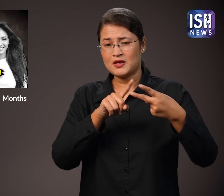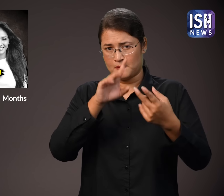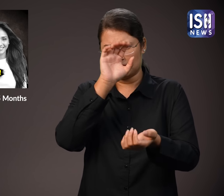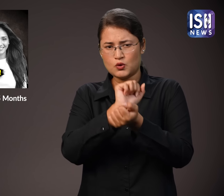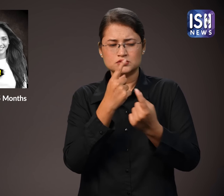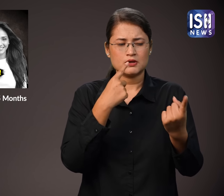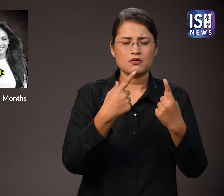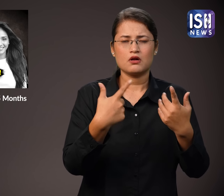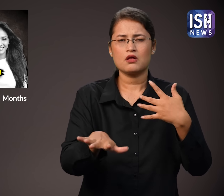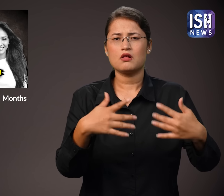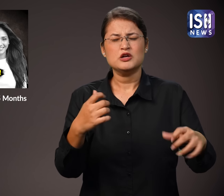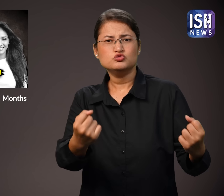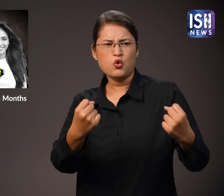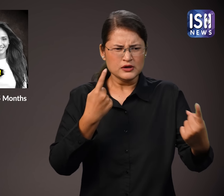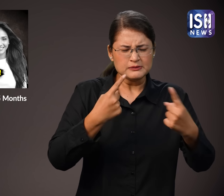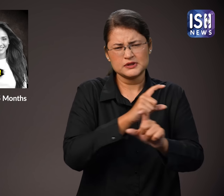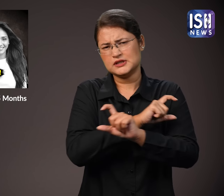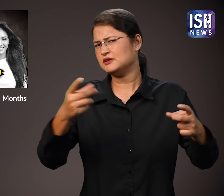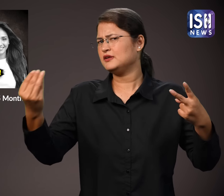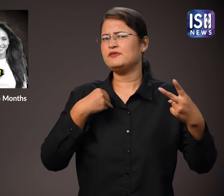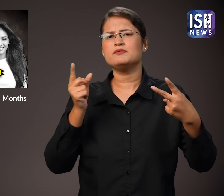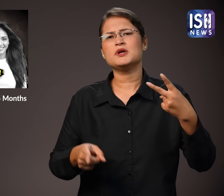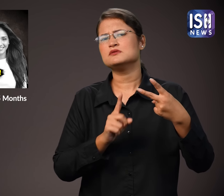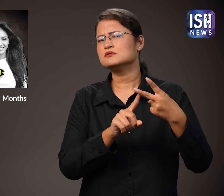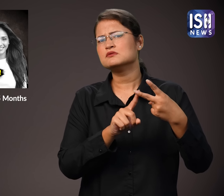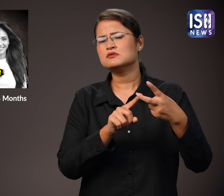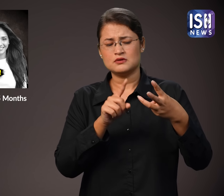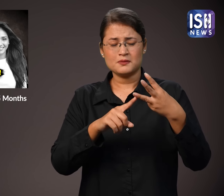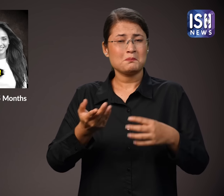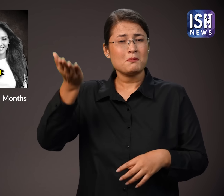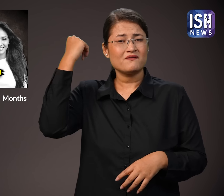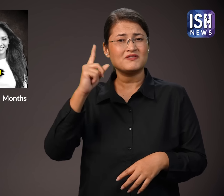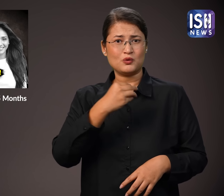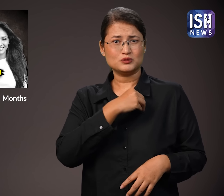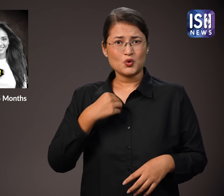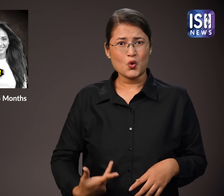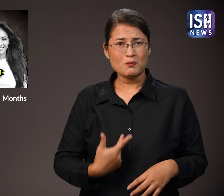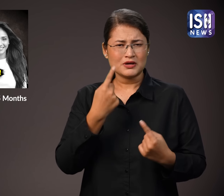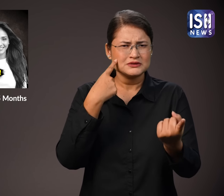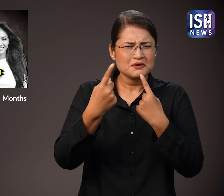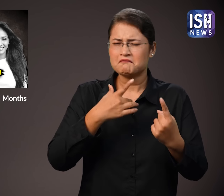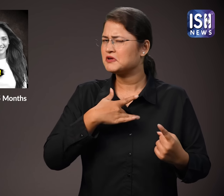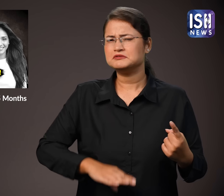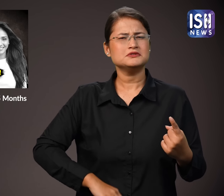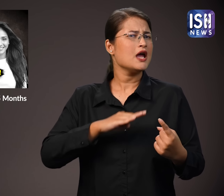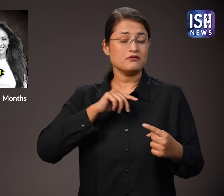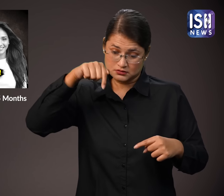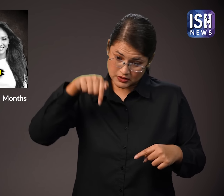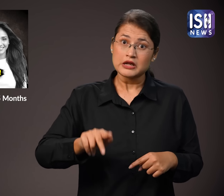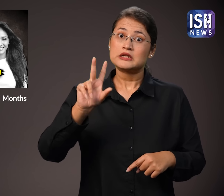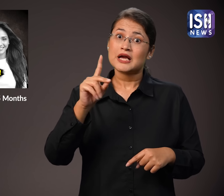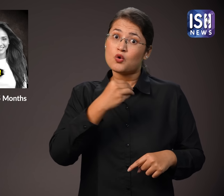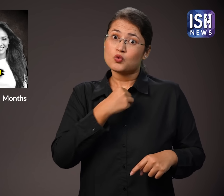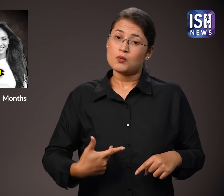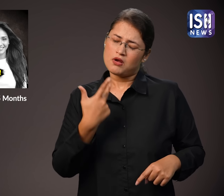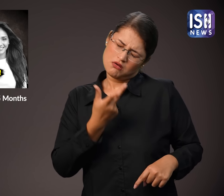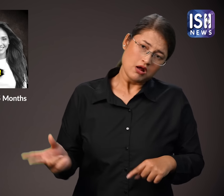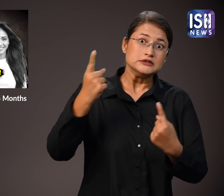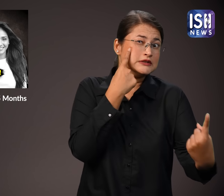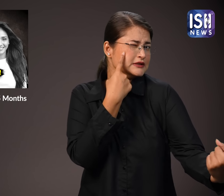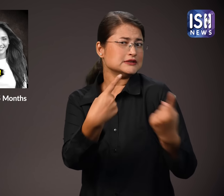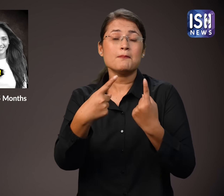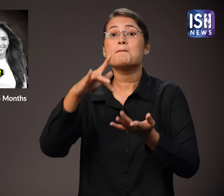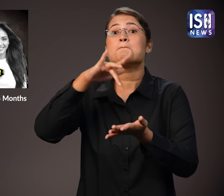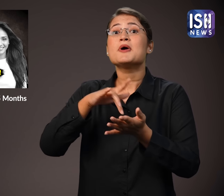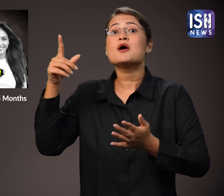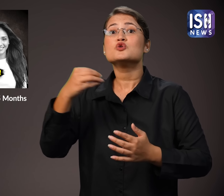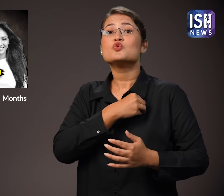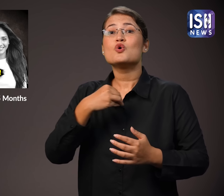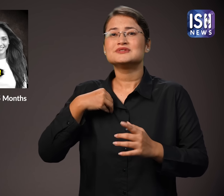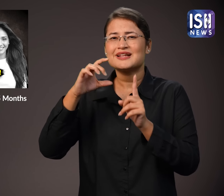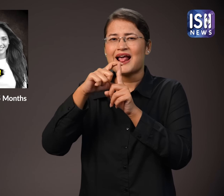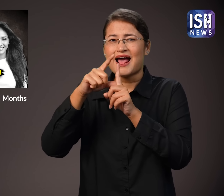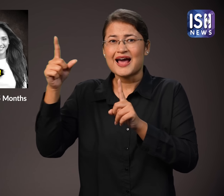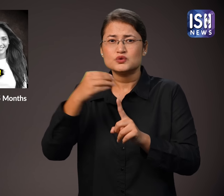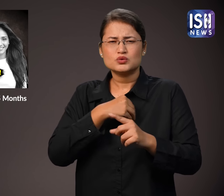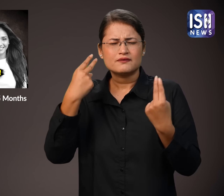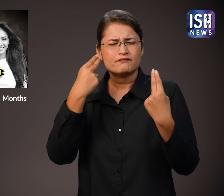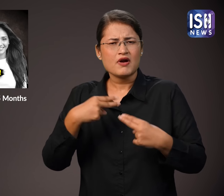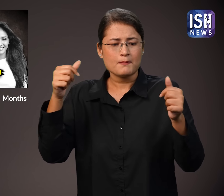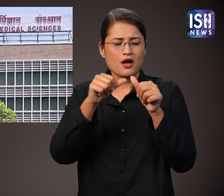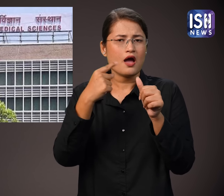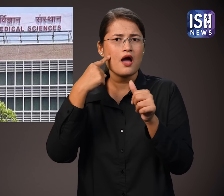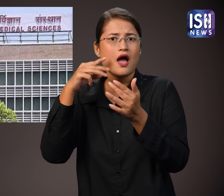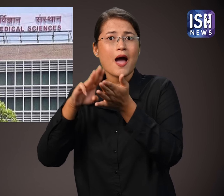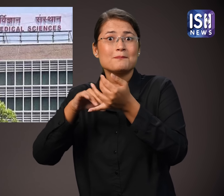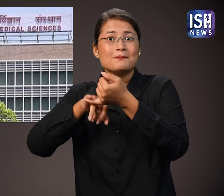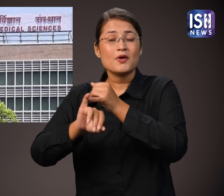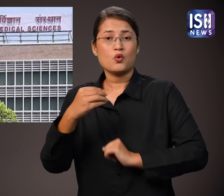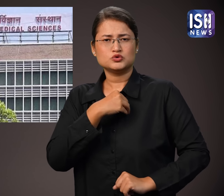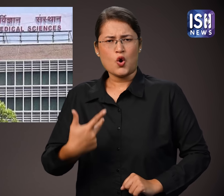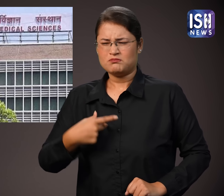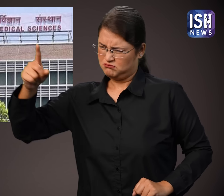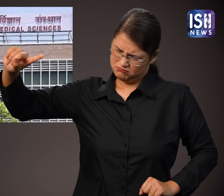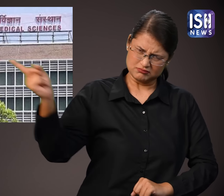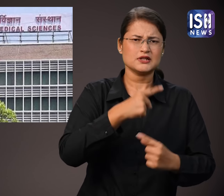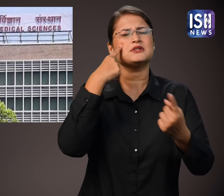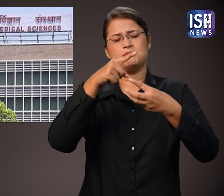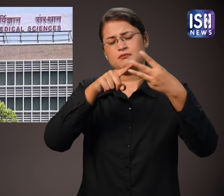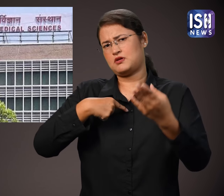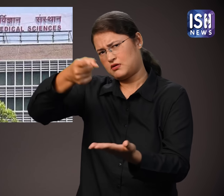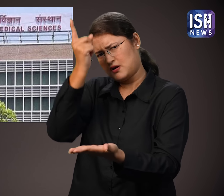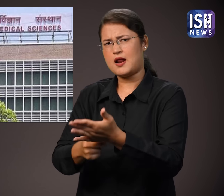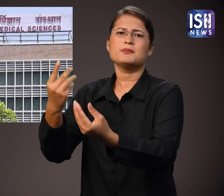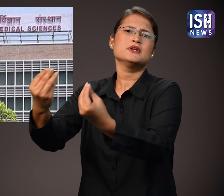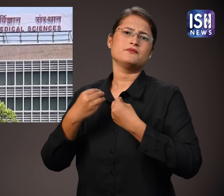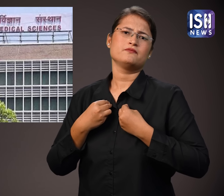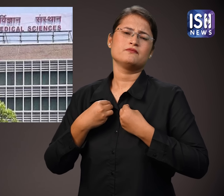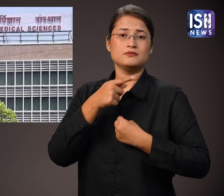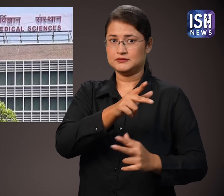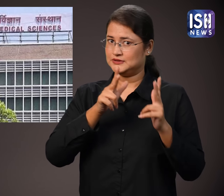stronger police action and a second post-mortem at AIIMS Delhi.